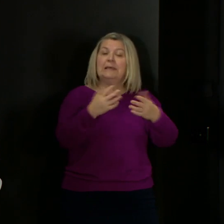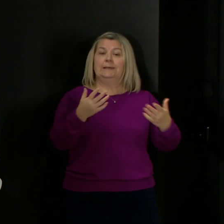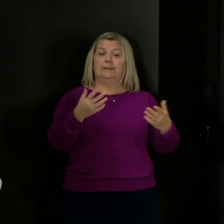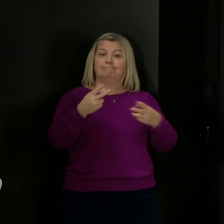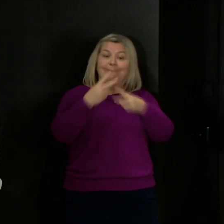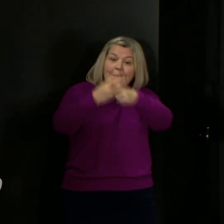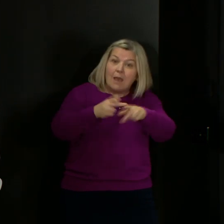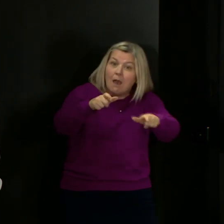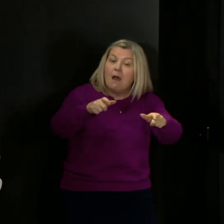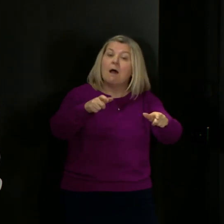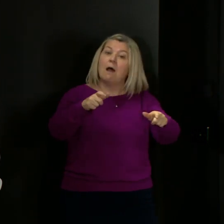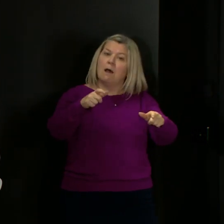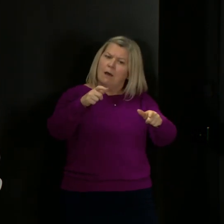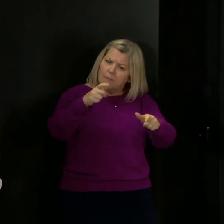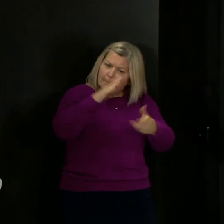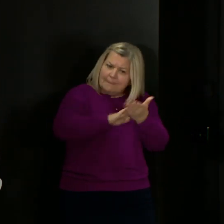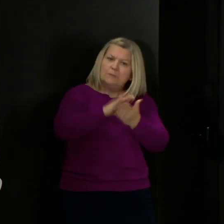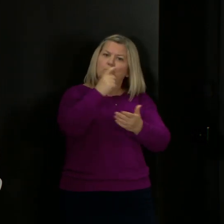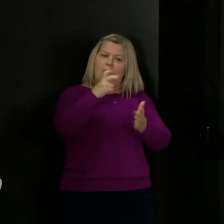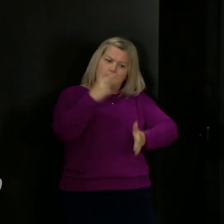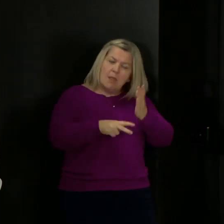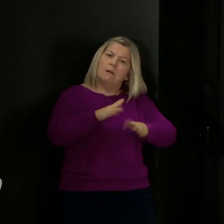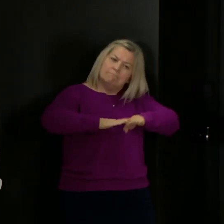future care that matters to people as well as possible.